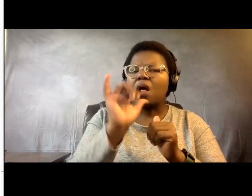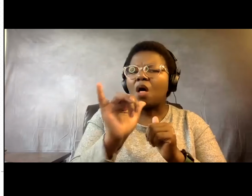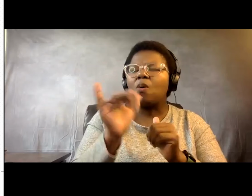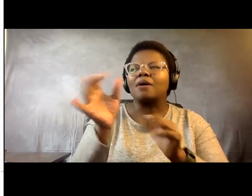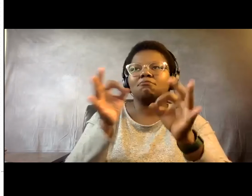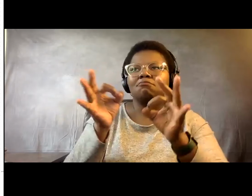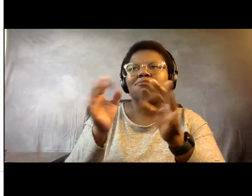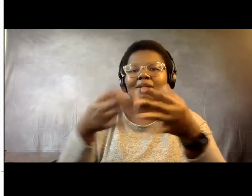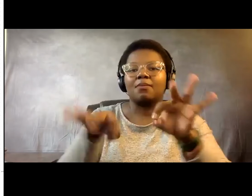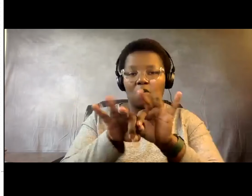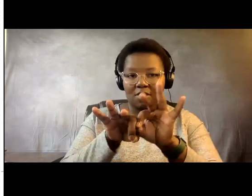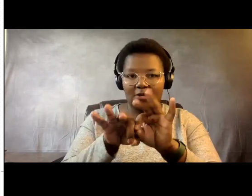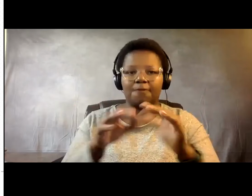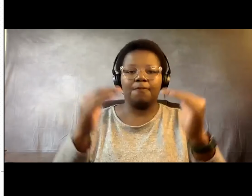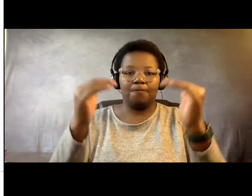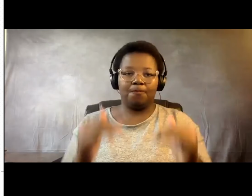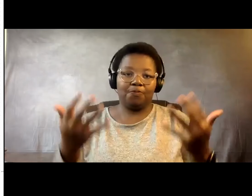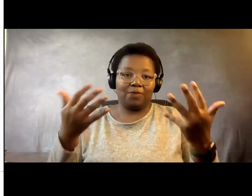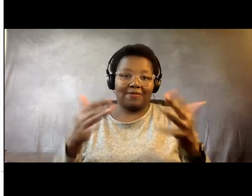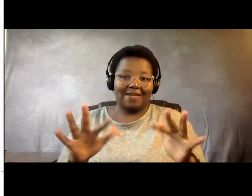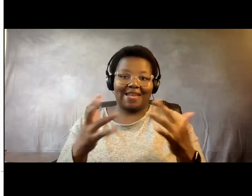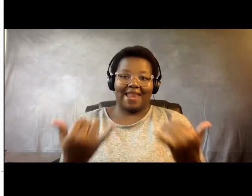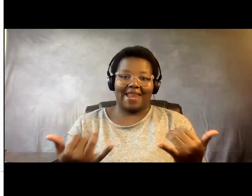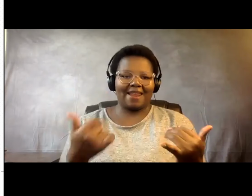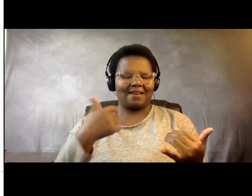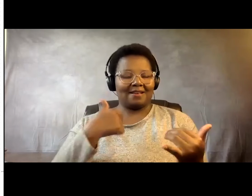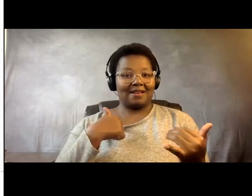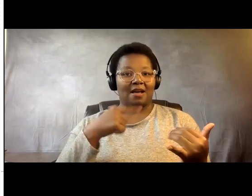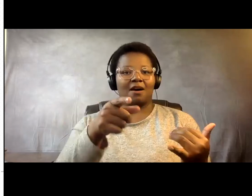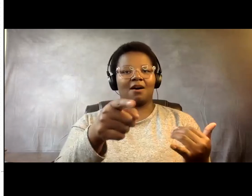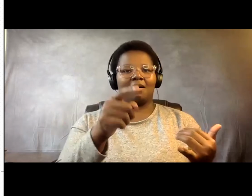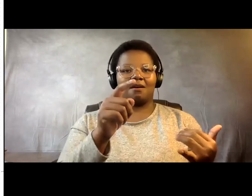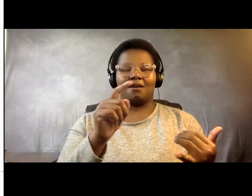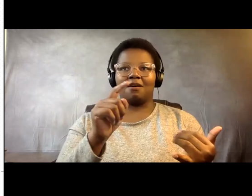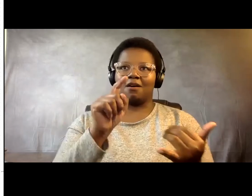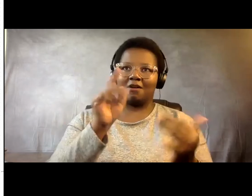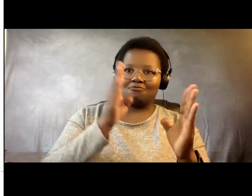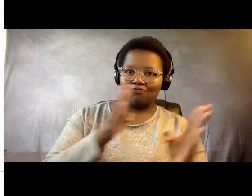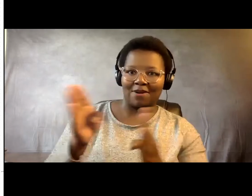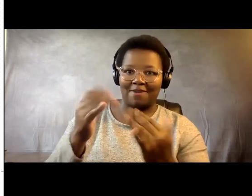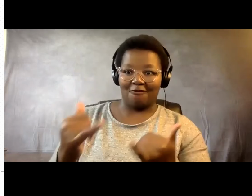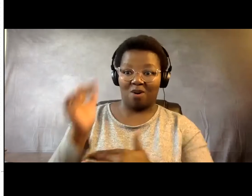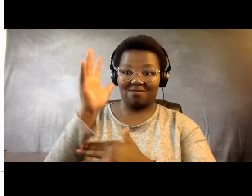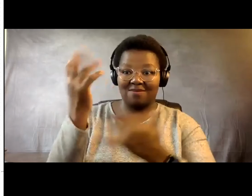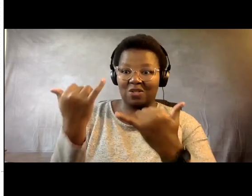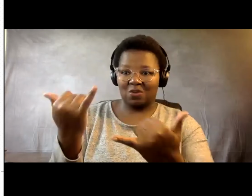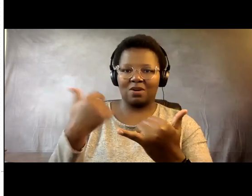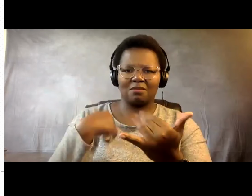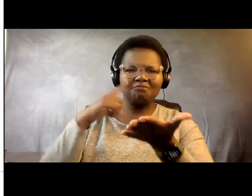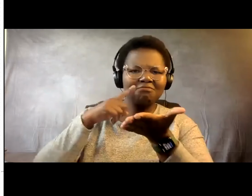While searching for this talk, and preparing it, I stumbled upon Karen Hawkins' accessibility